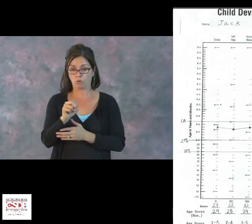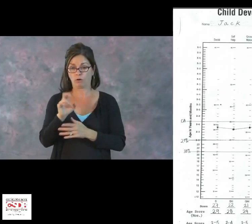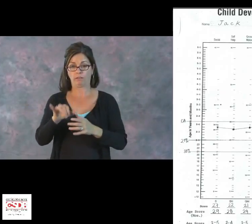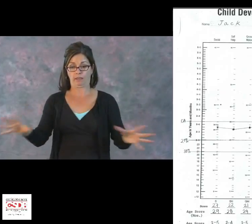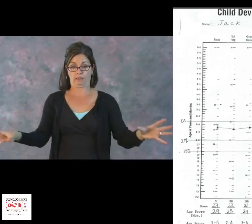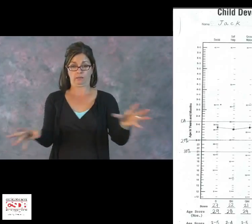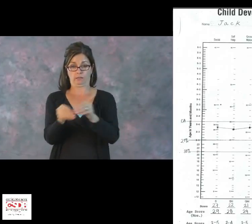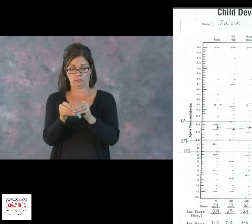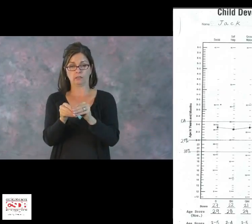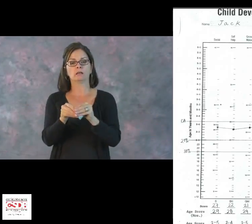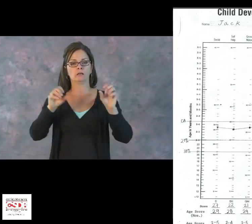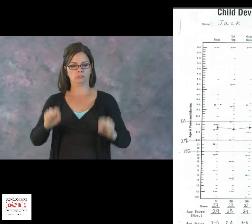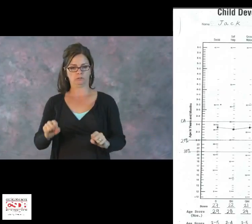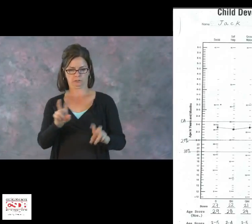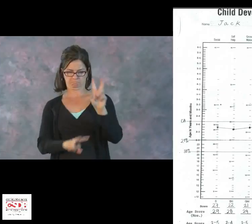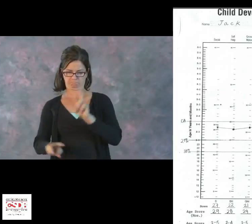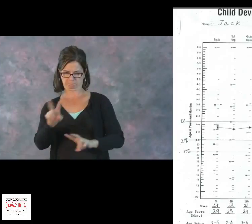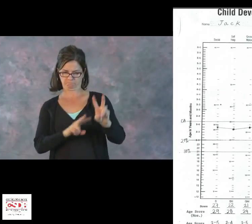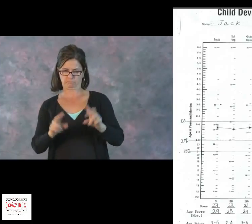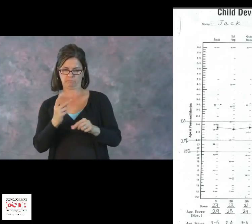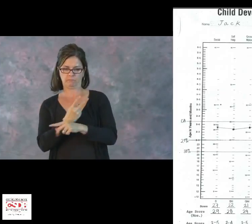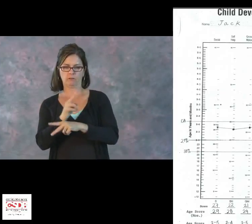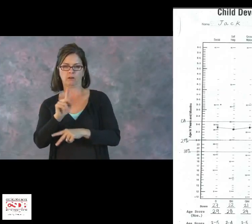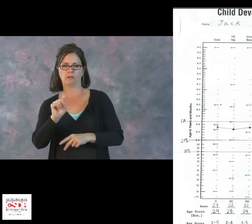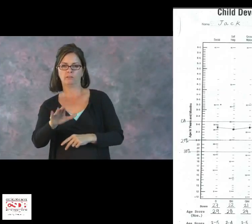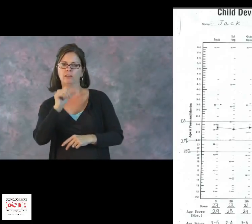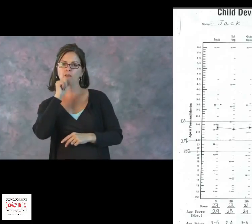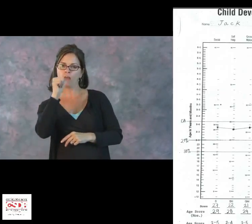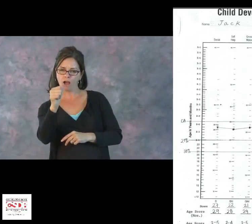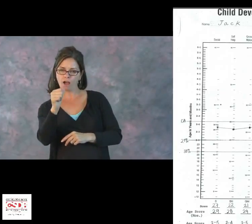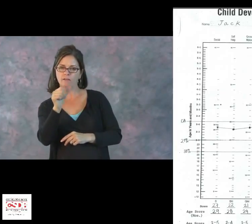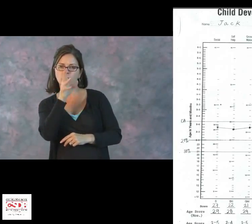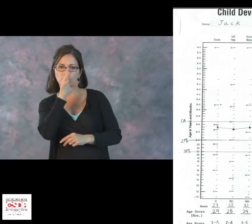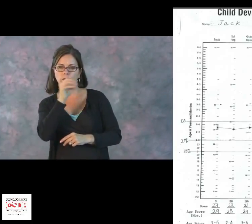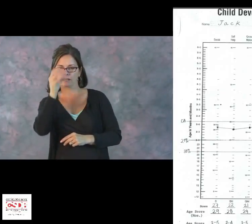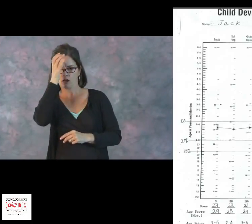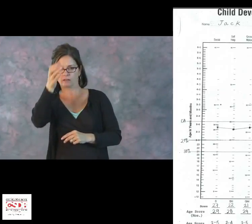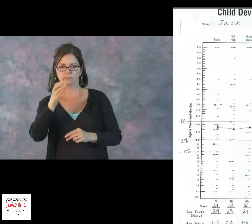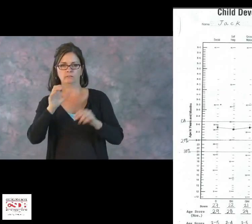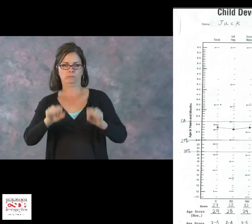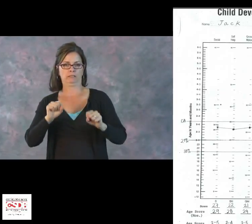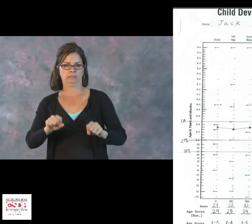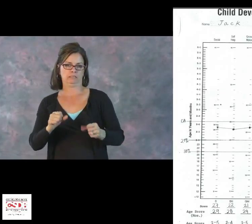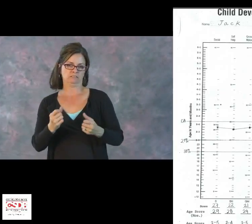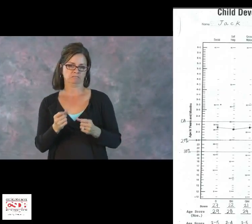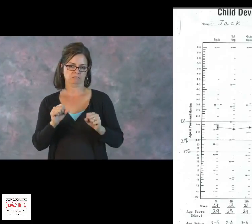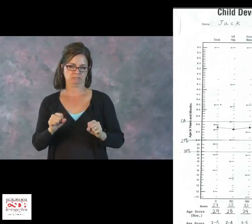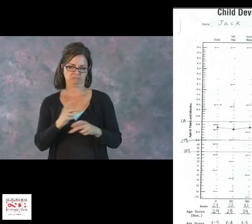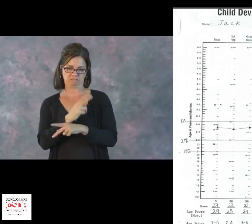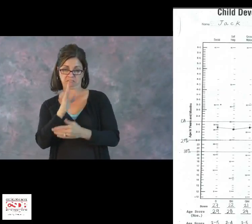of the child's non-verbal cognitive ability. Based on this assessment, I don't have any concerns